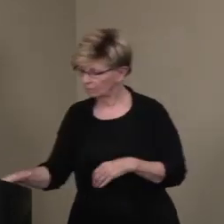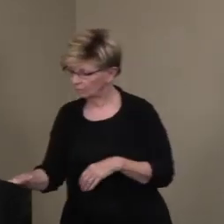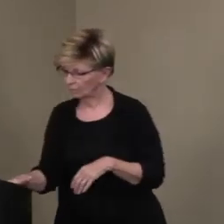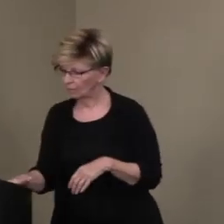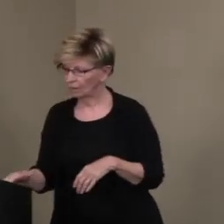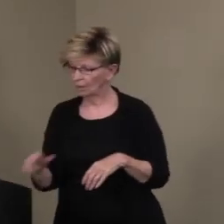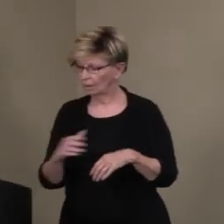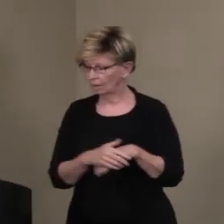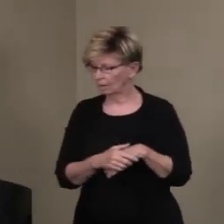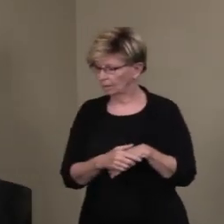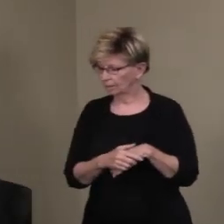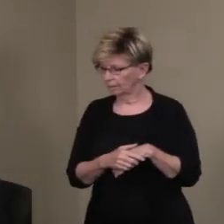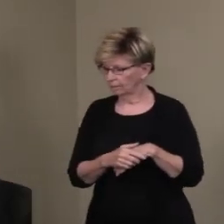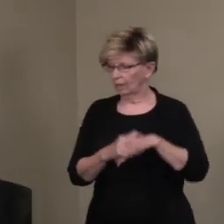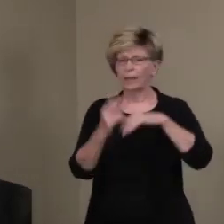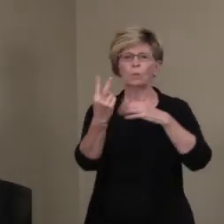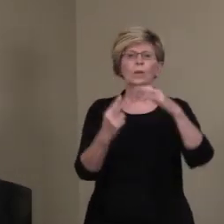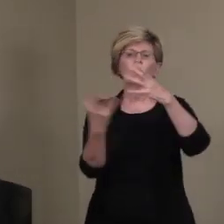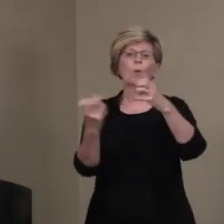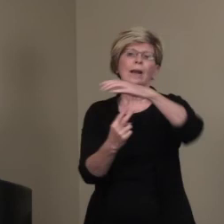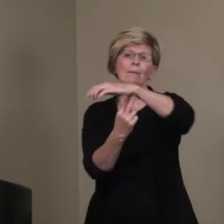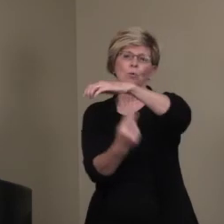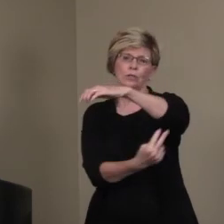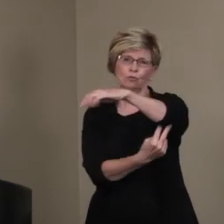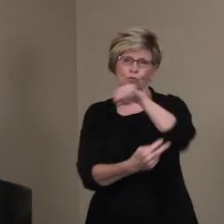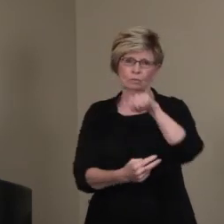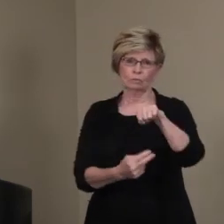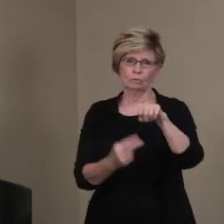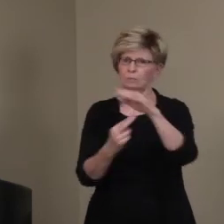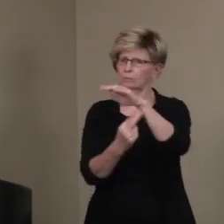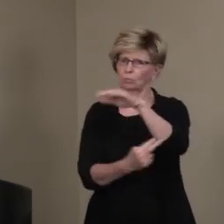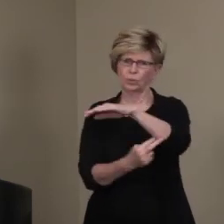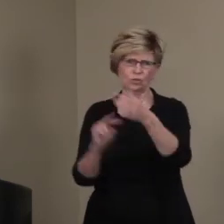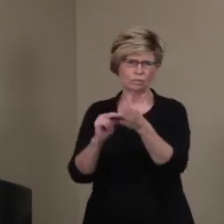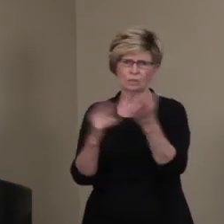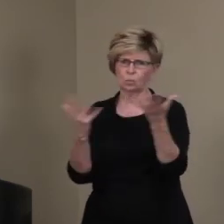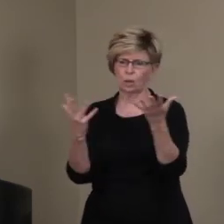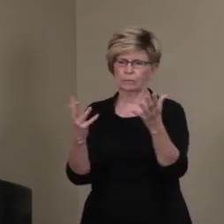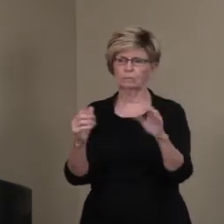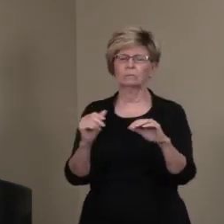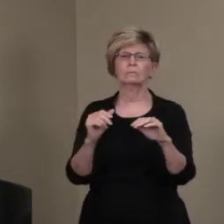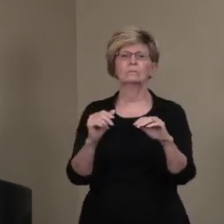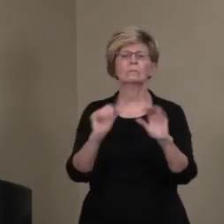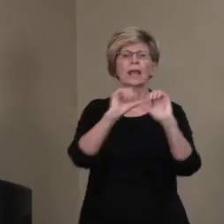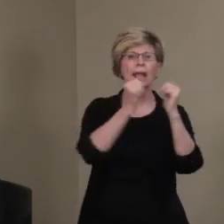we need to work through that gap and in order to do that we provide a bridge for